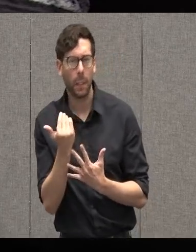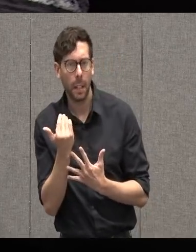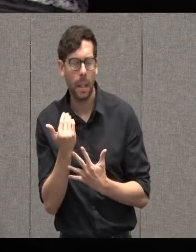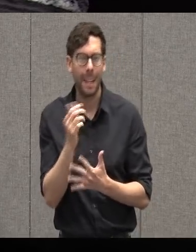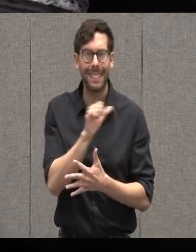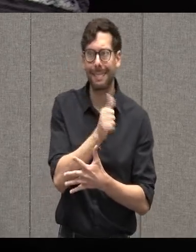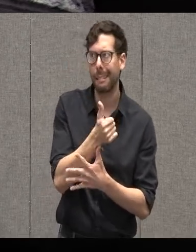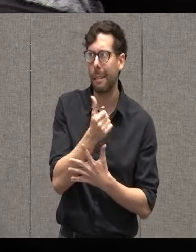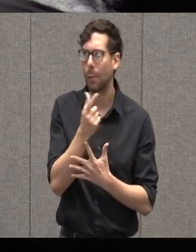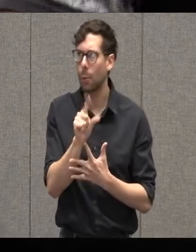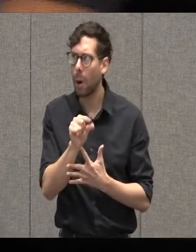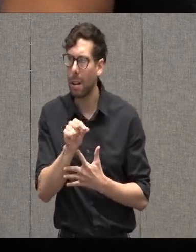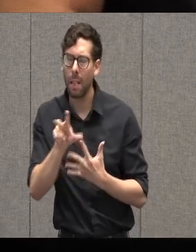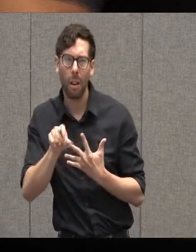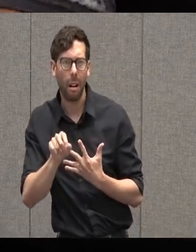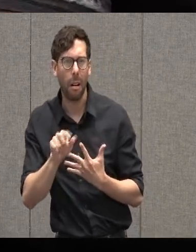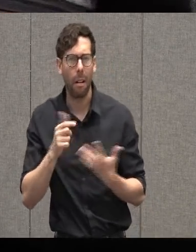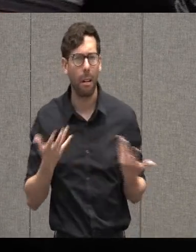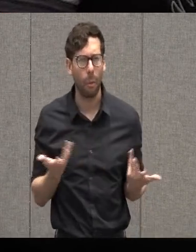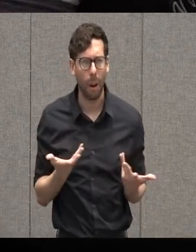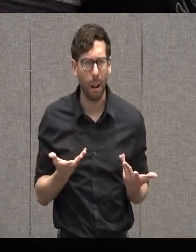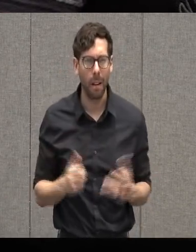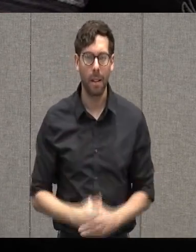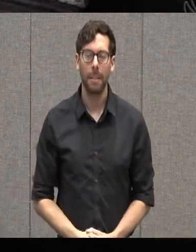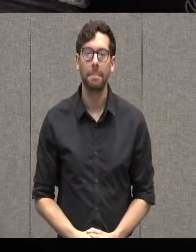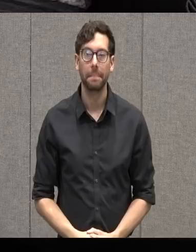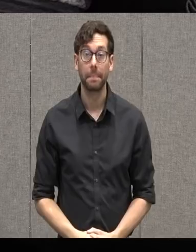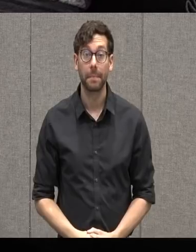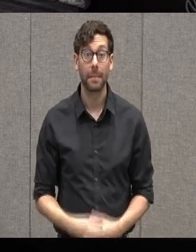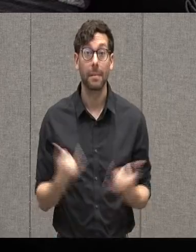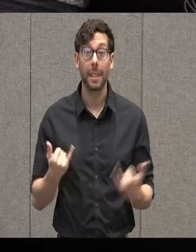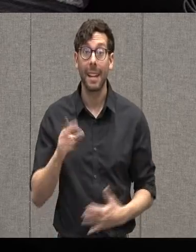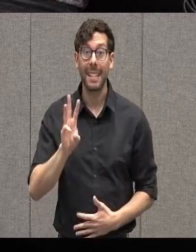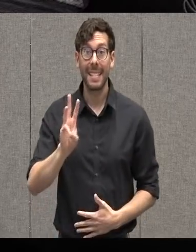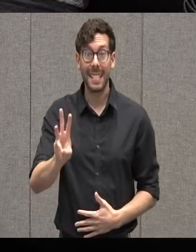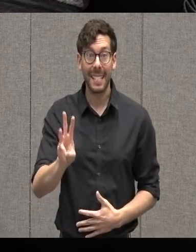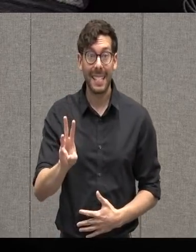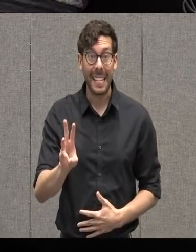Six wiggly monsters are posing for Mother.